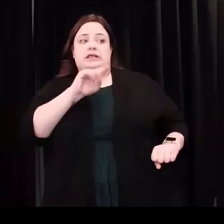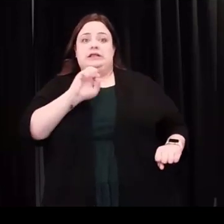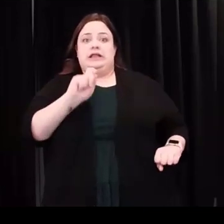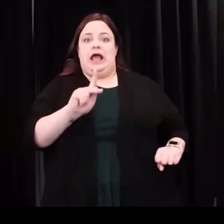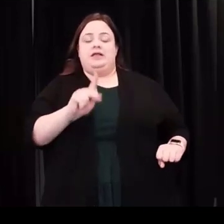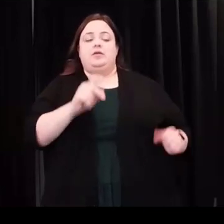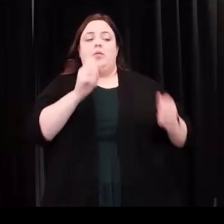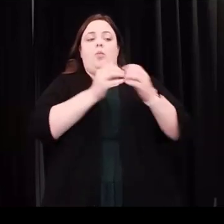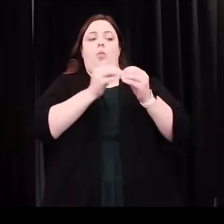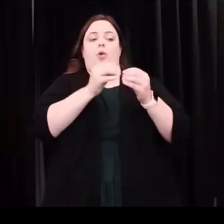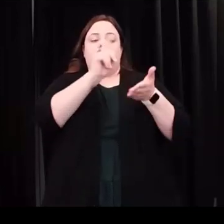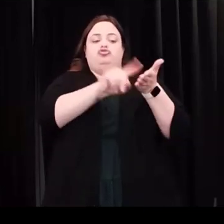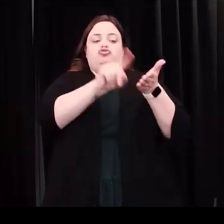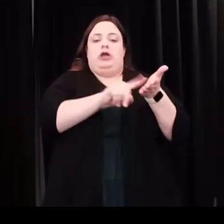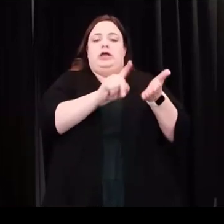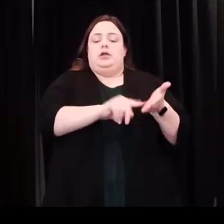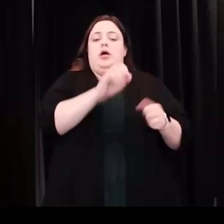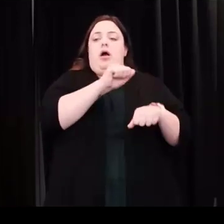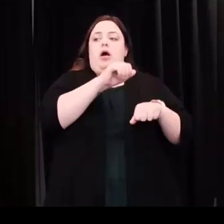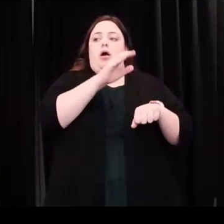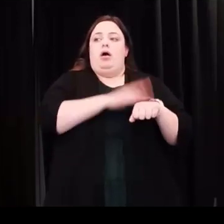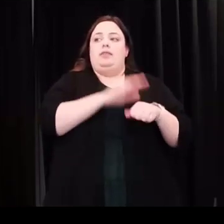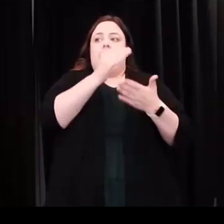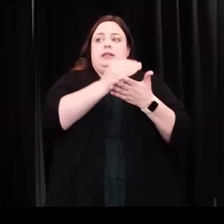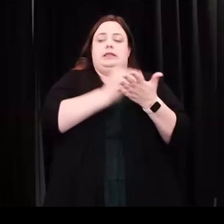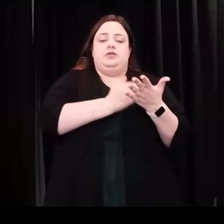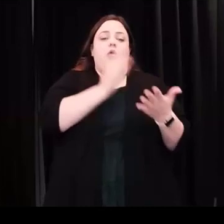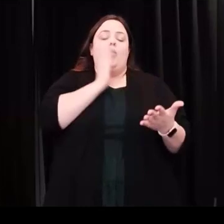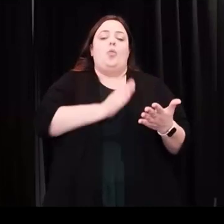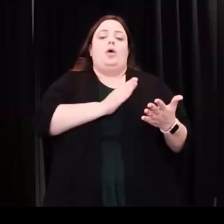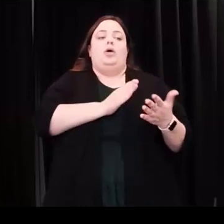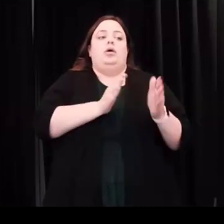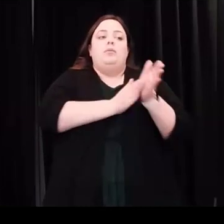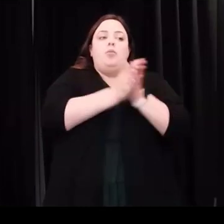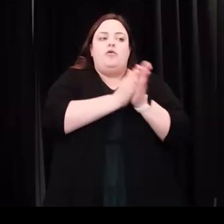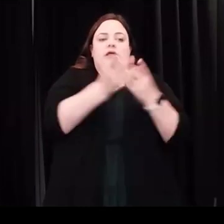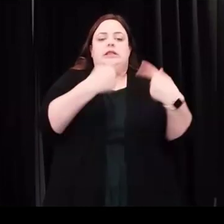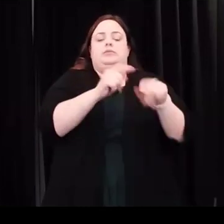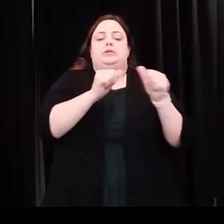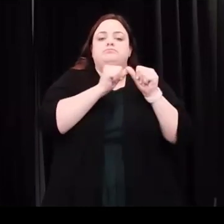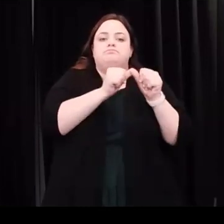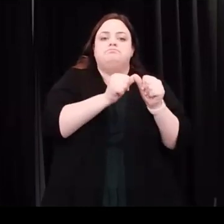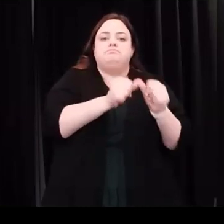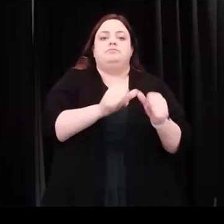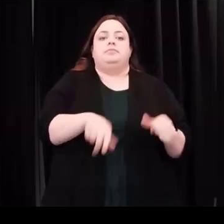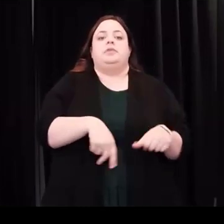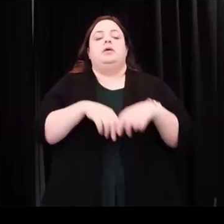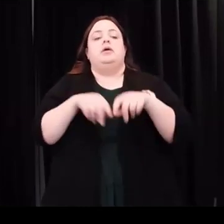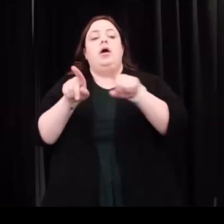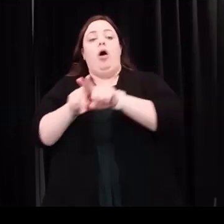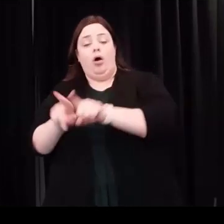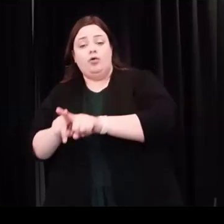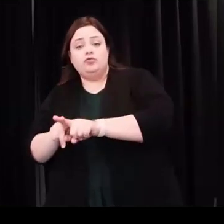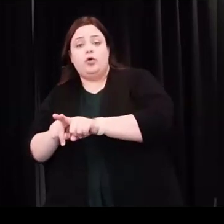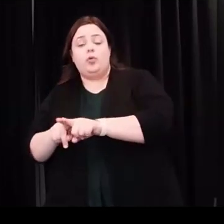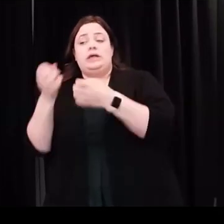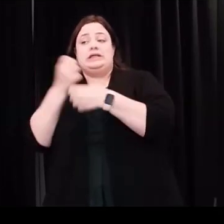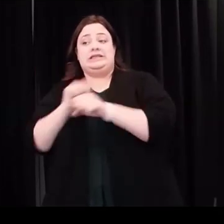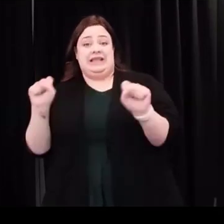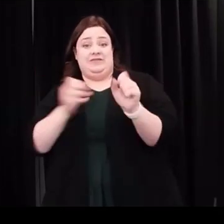off on that list really motivates an individual to keep on going. Also, a safety plan in the